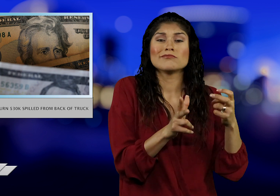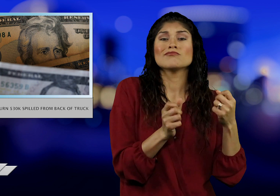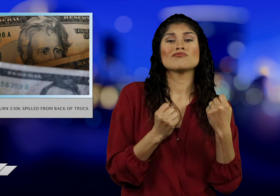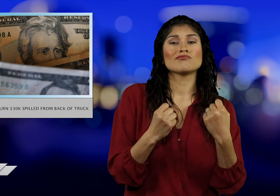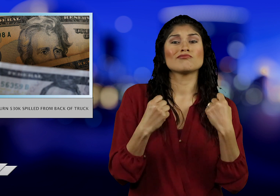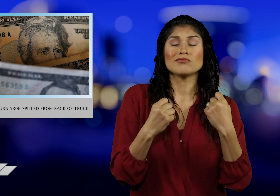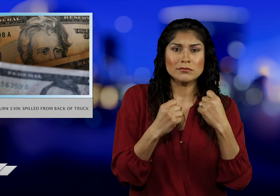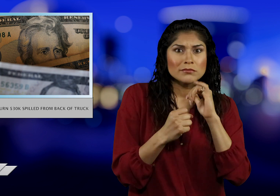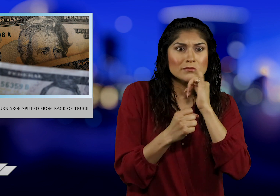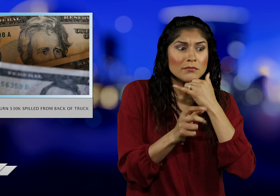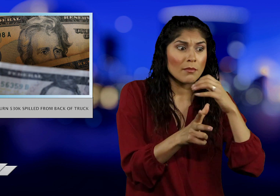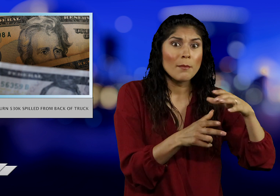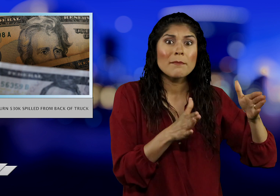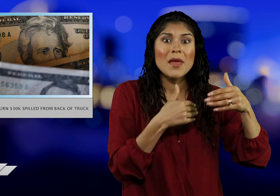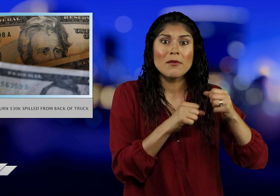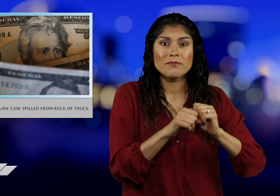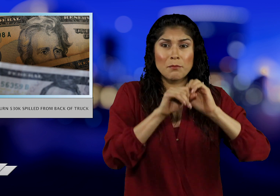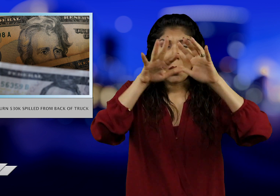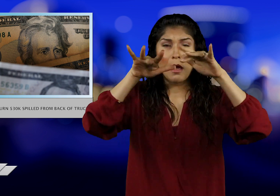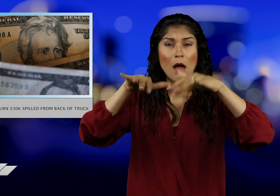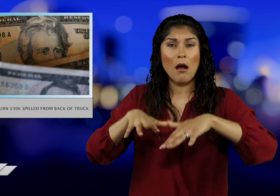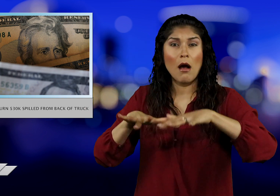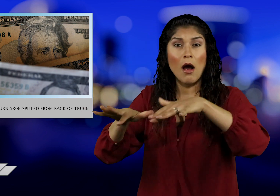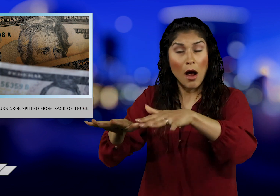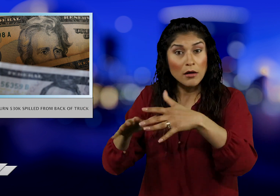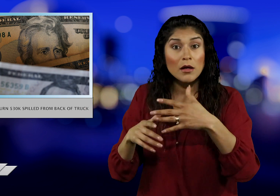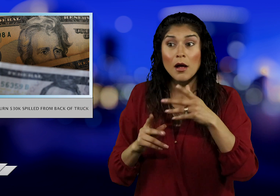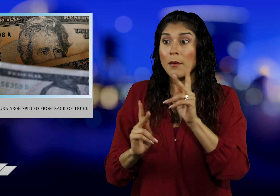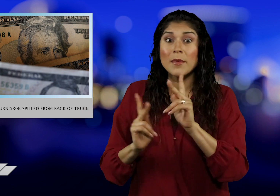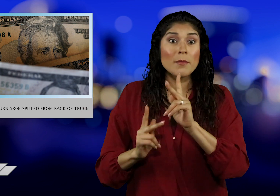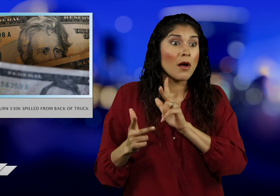and pulled off.